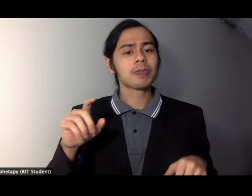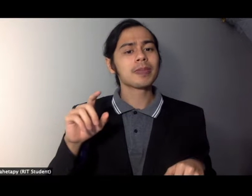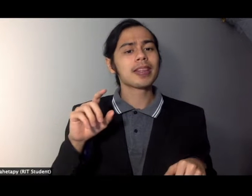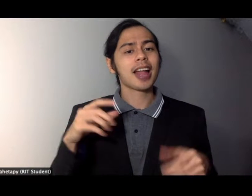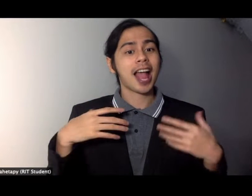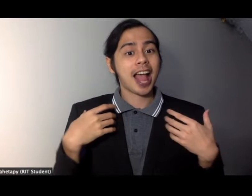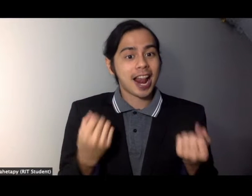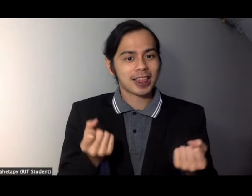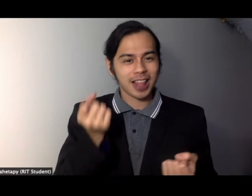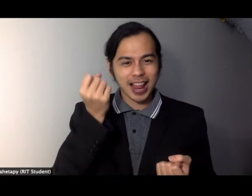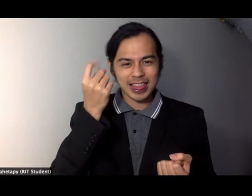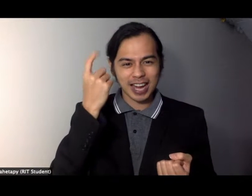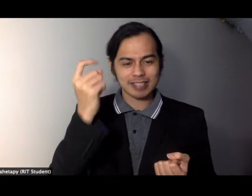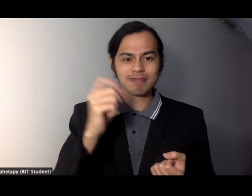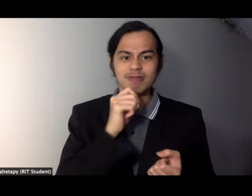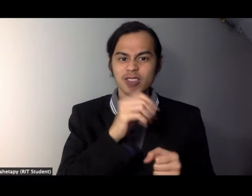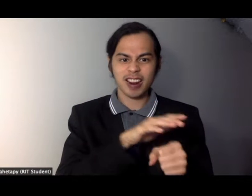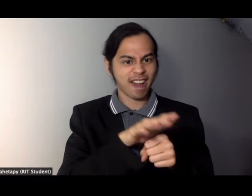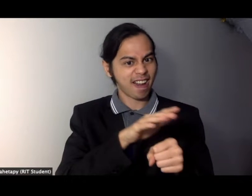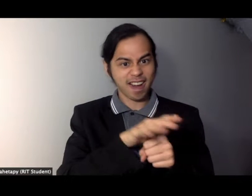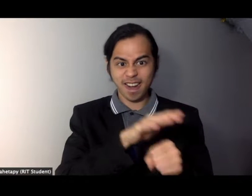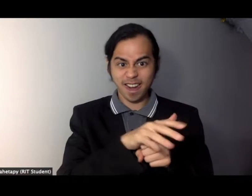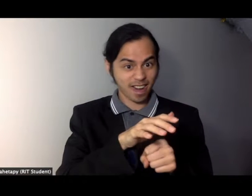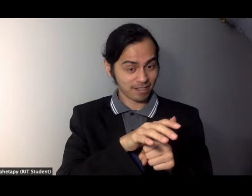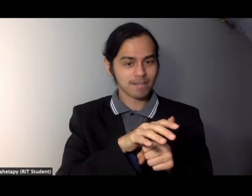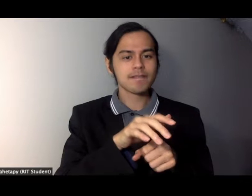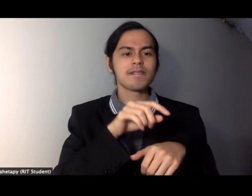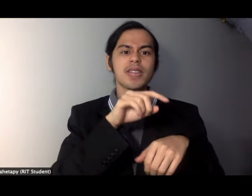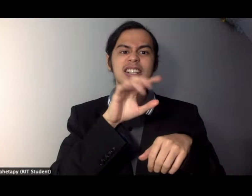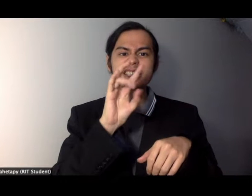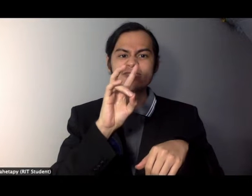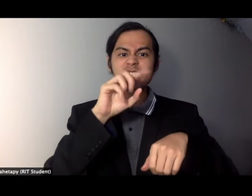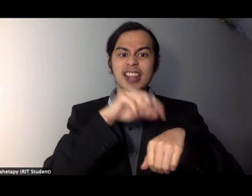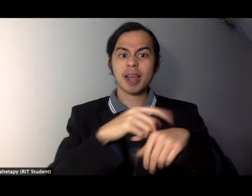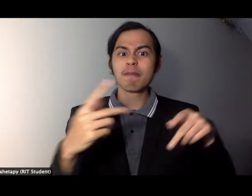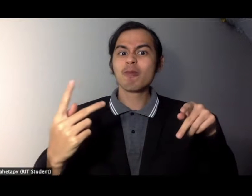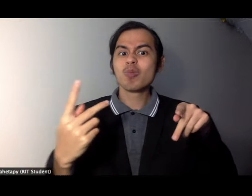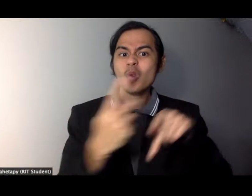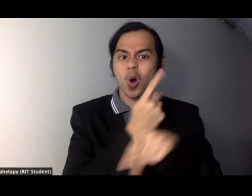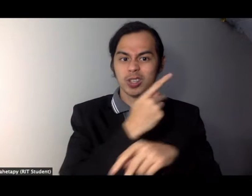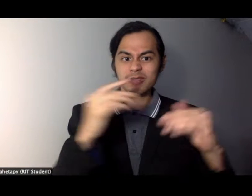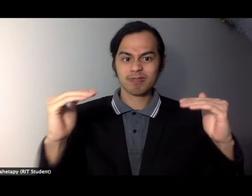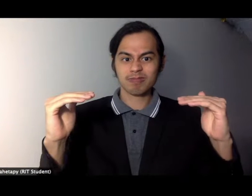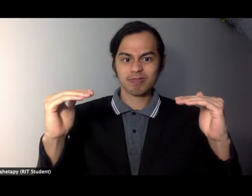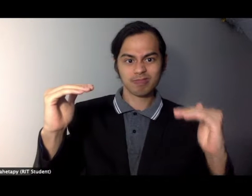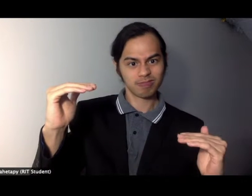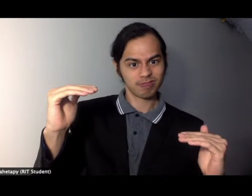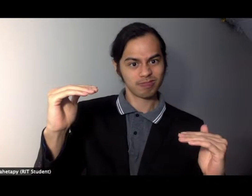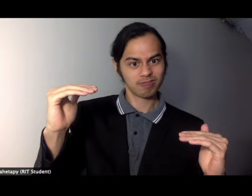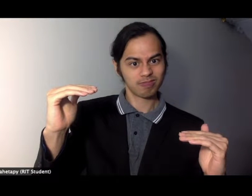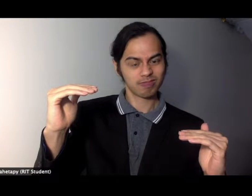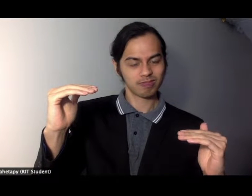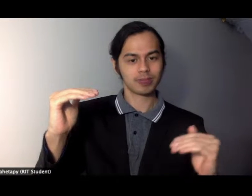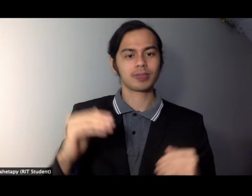... deaf people have inadequate health literacy skills that are seven times more likely than the hearing groups.